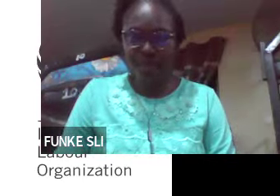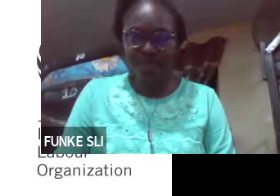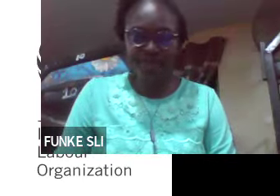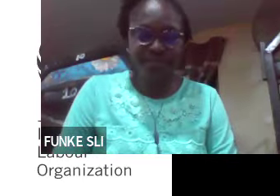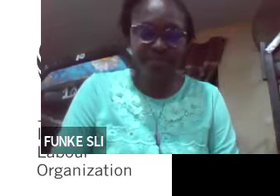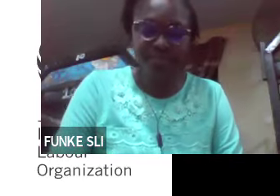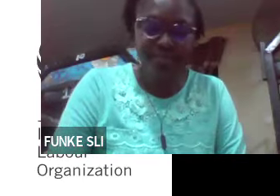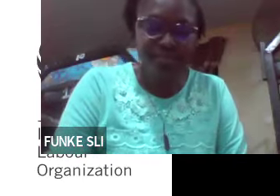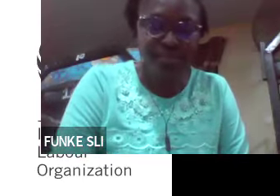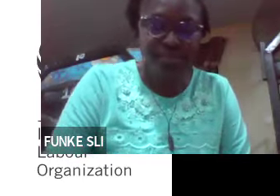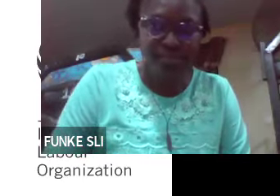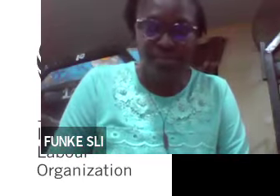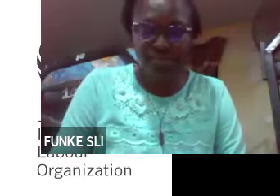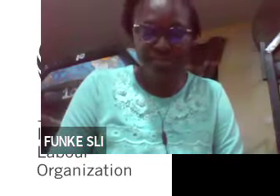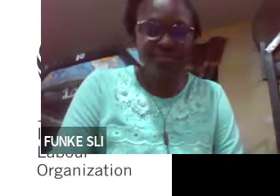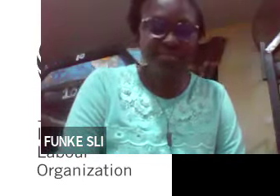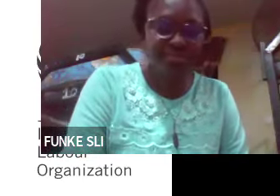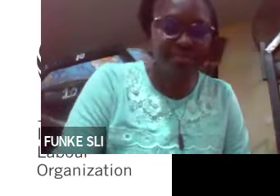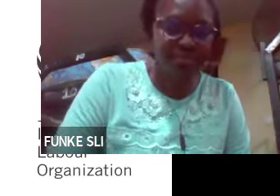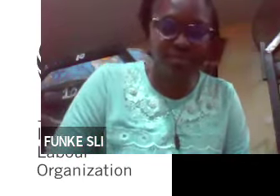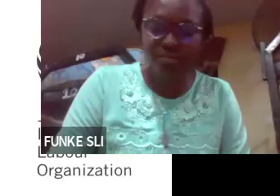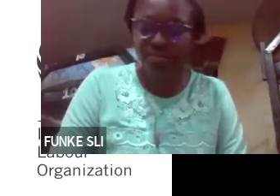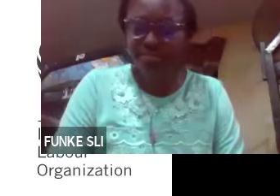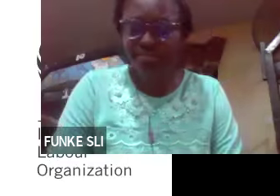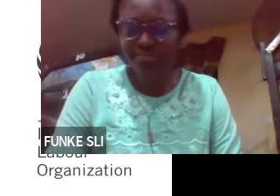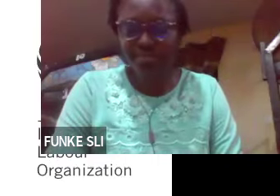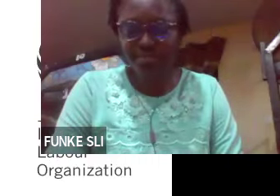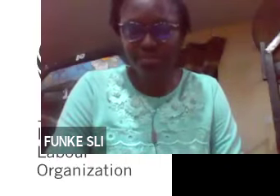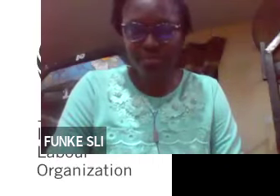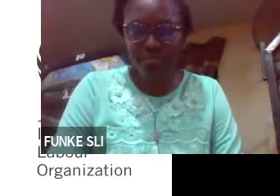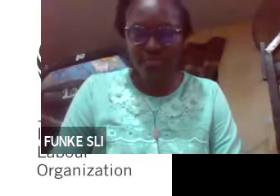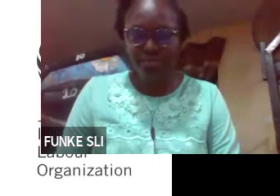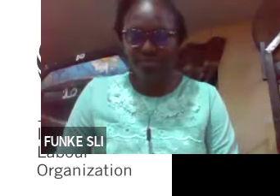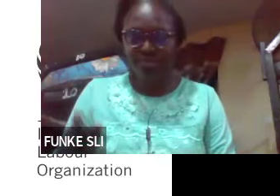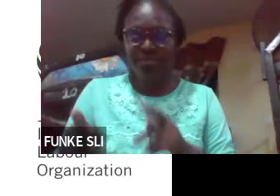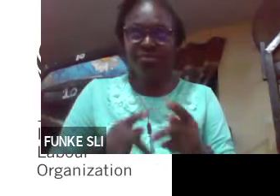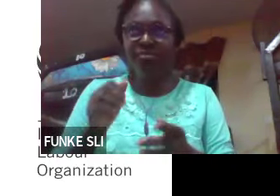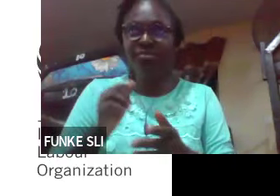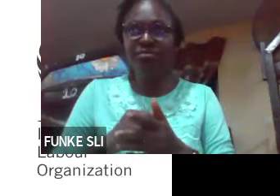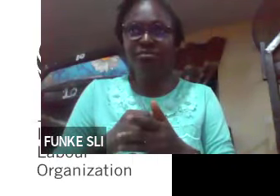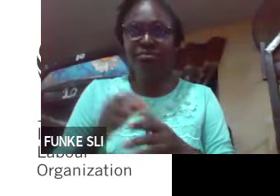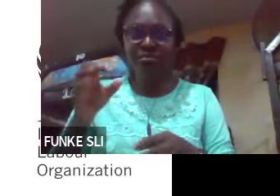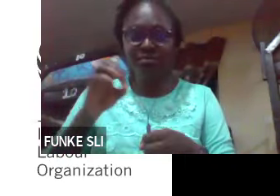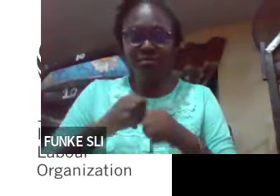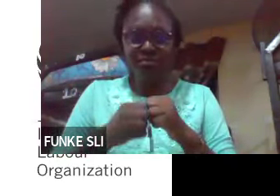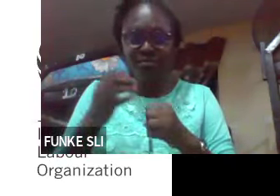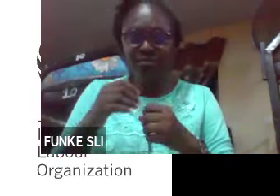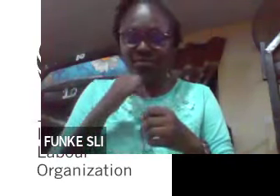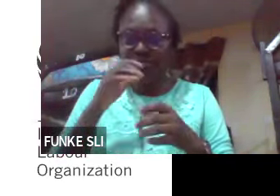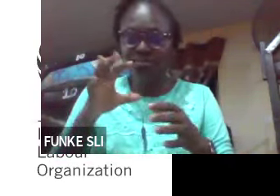sola bakre: The person, the people that are going through the stress of not knowing how to join the Whatsapp platform.